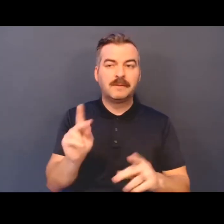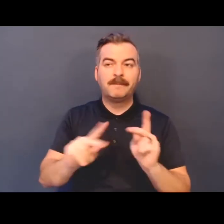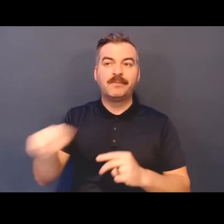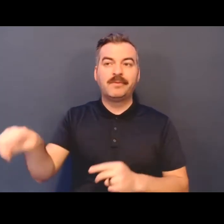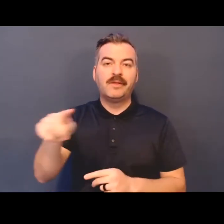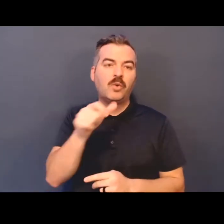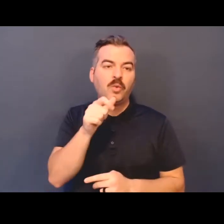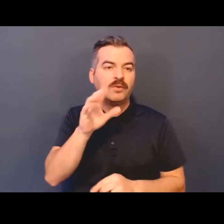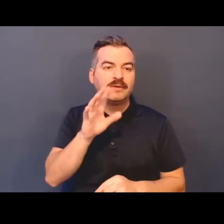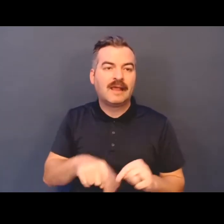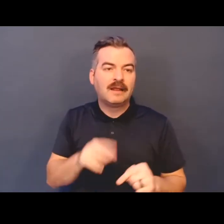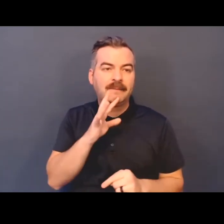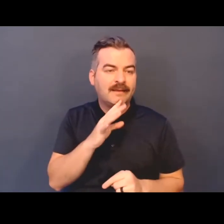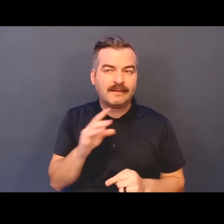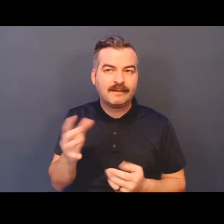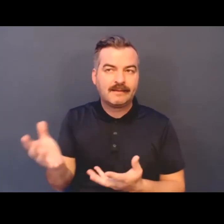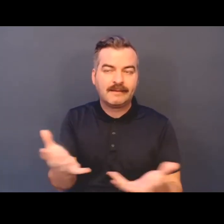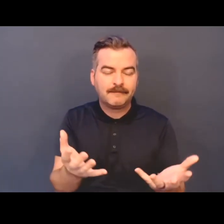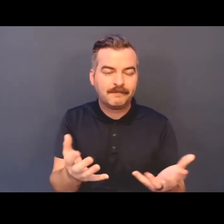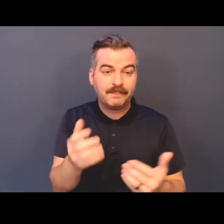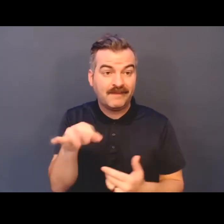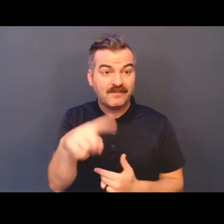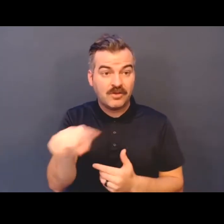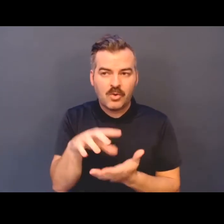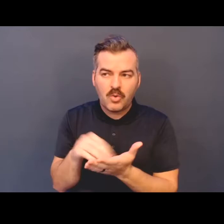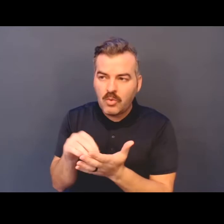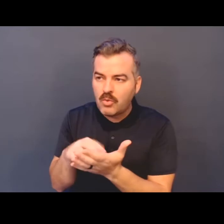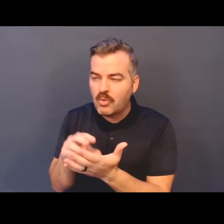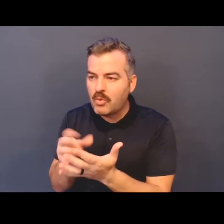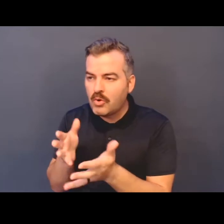15:14:37 Anyone who has taken the time to get to know such a person knows the sentiment